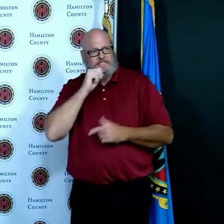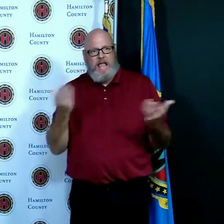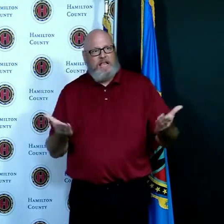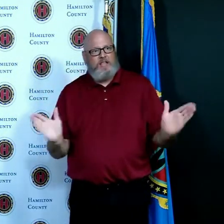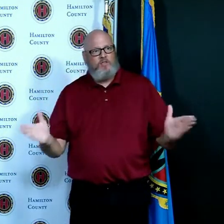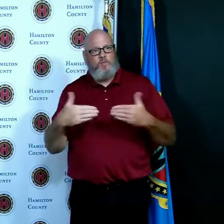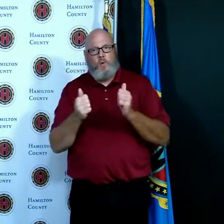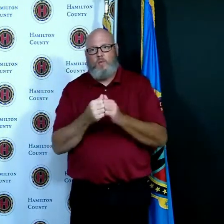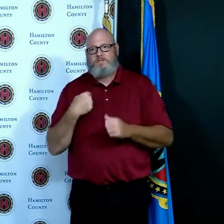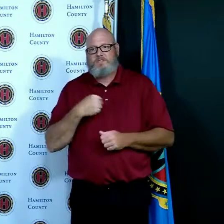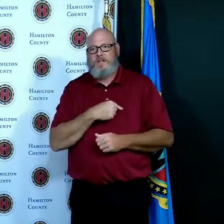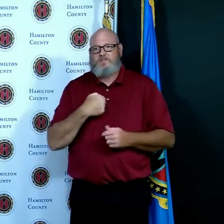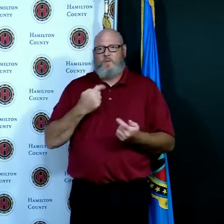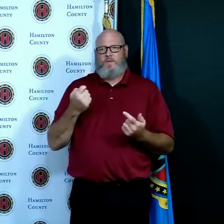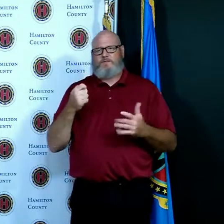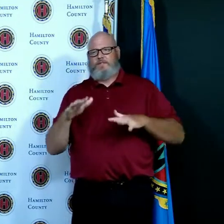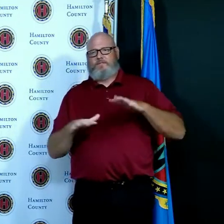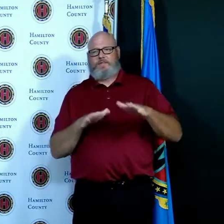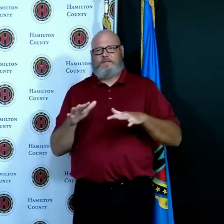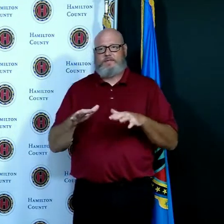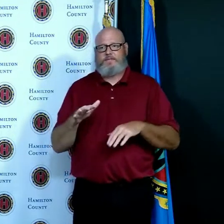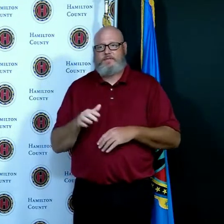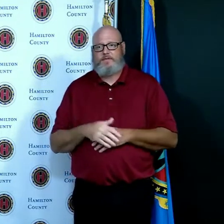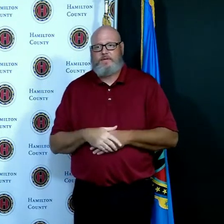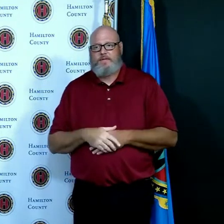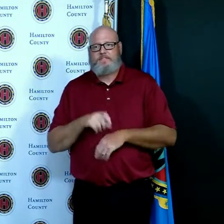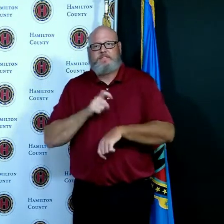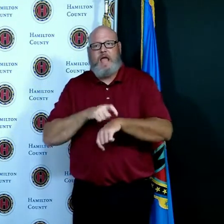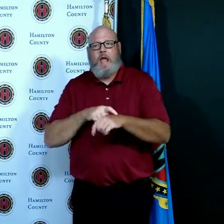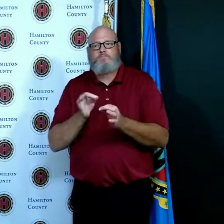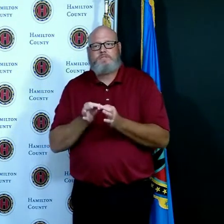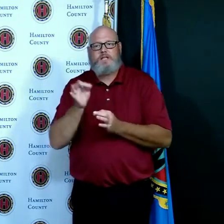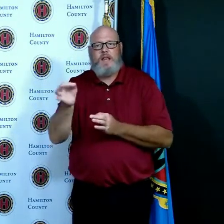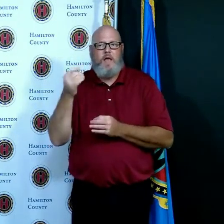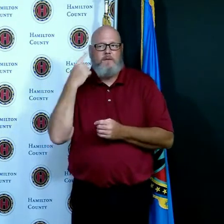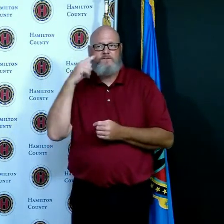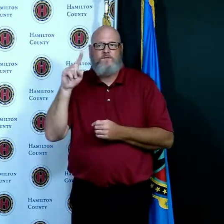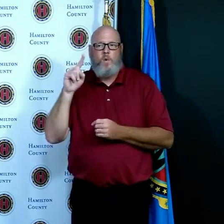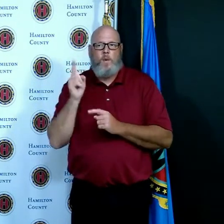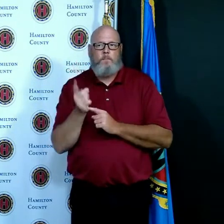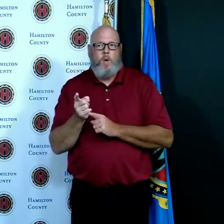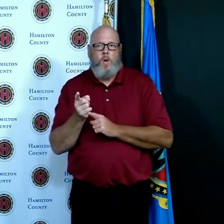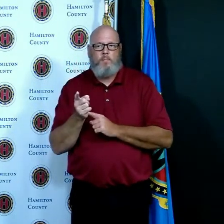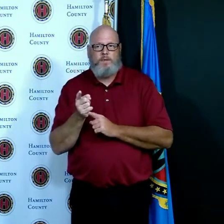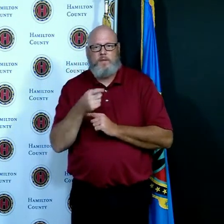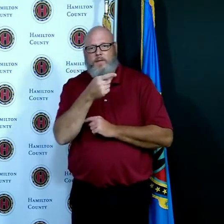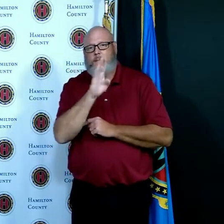here so we will pause for a moment and have you convey a question and then pause and get that reporter up